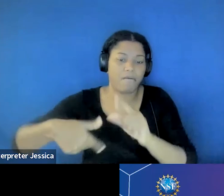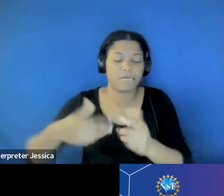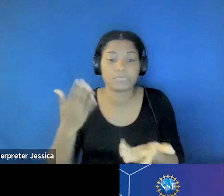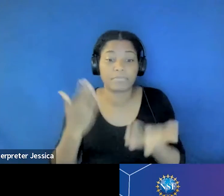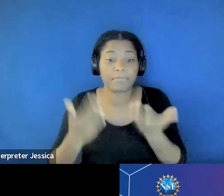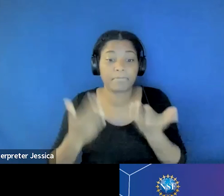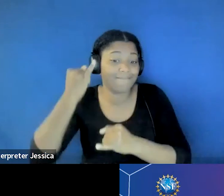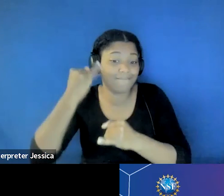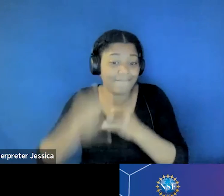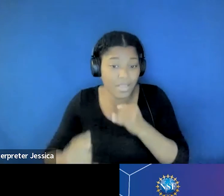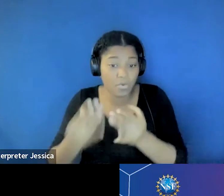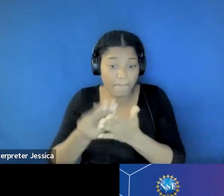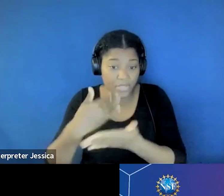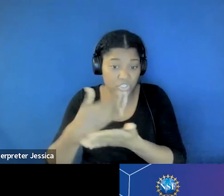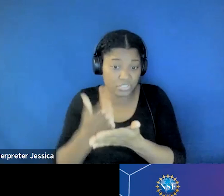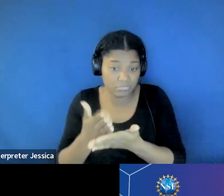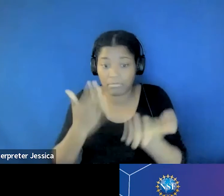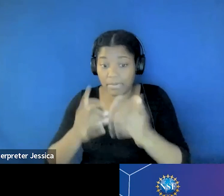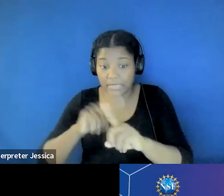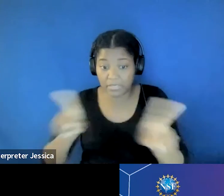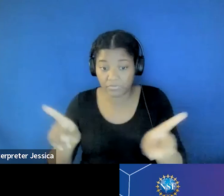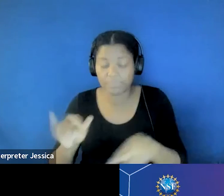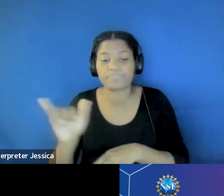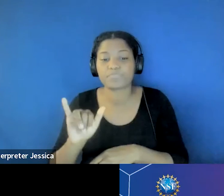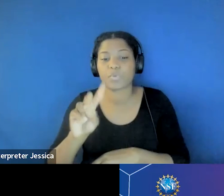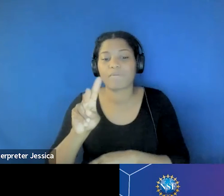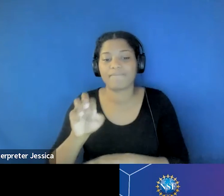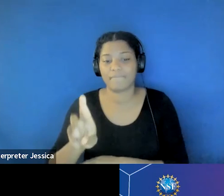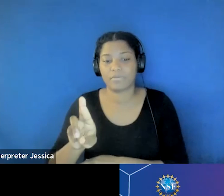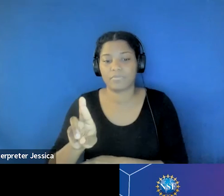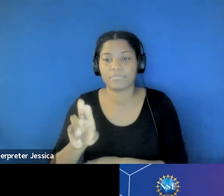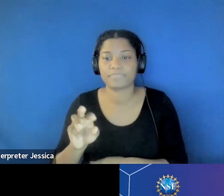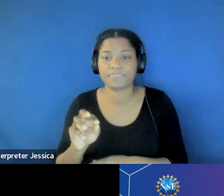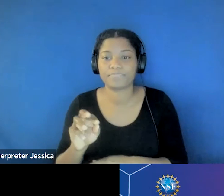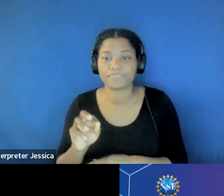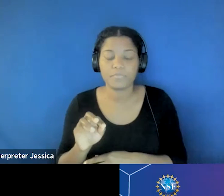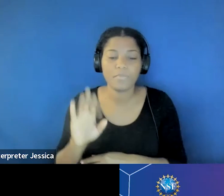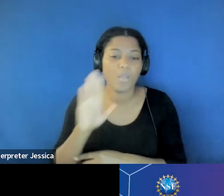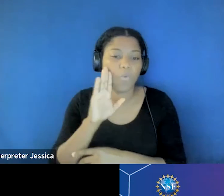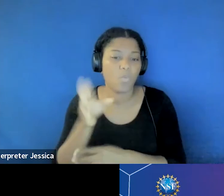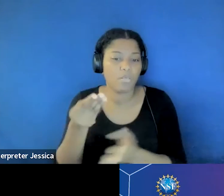Realize too that vendors often give academic discounts for instruments.